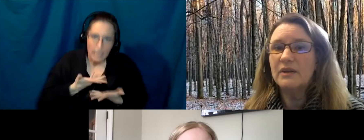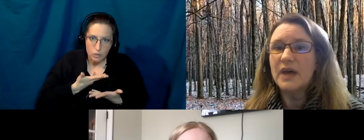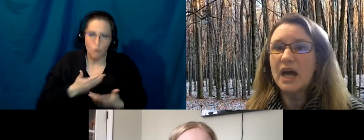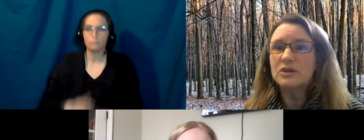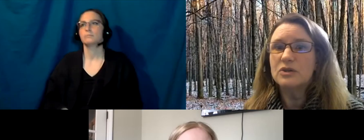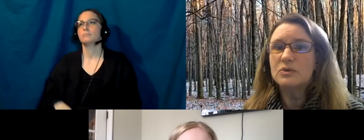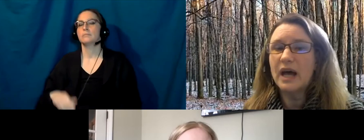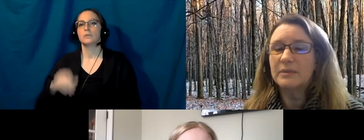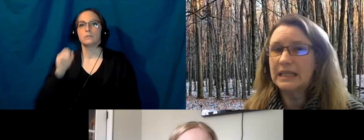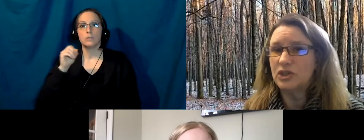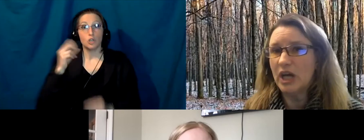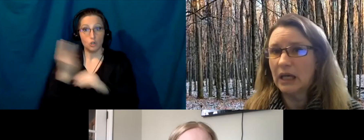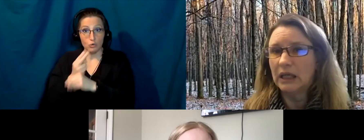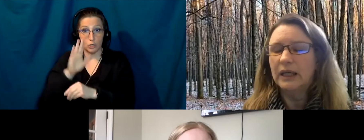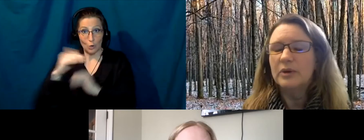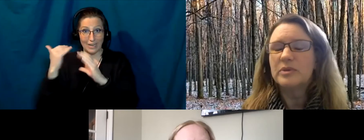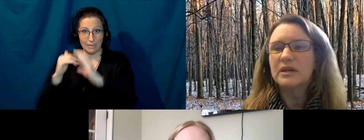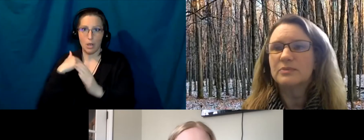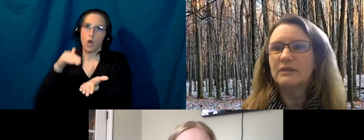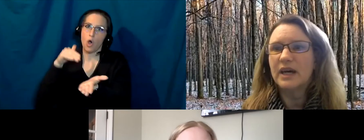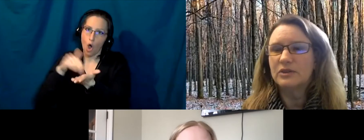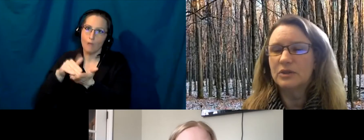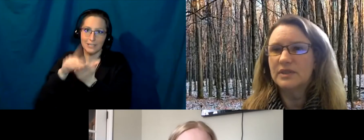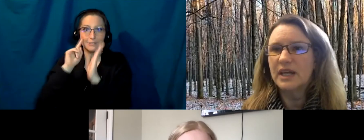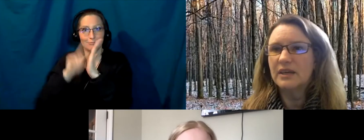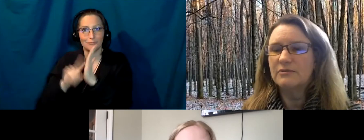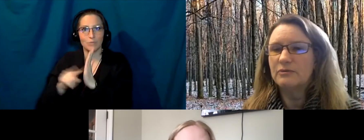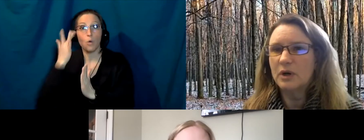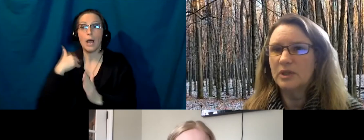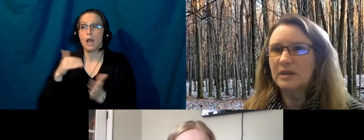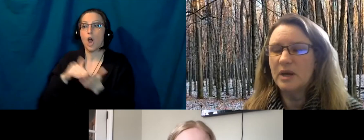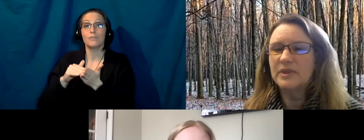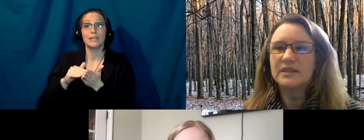that you commonly check because we have a lot of students that give the formal email but that's not